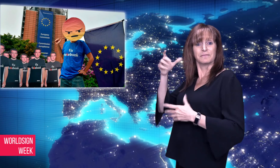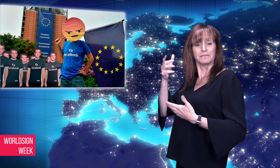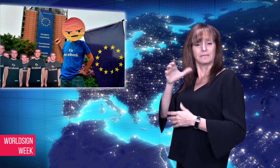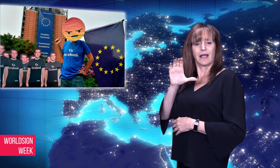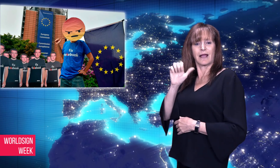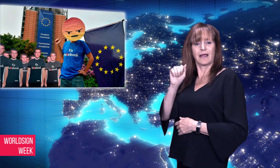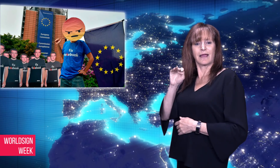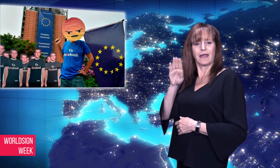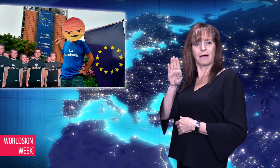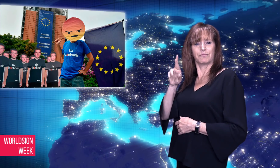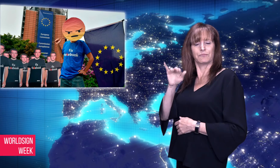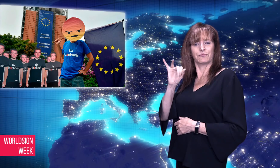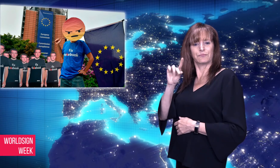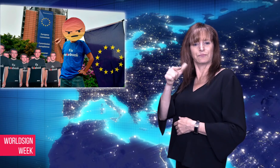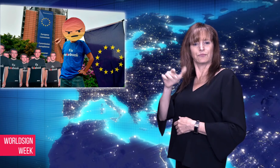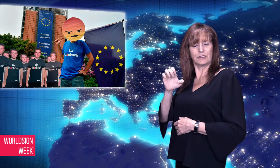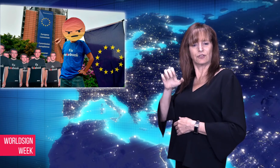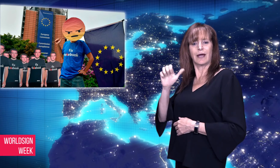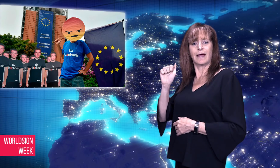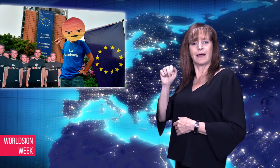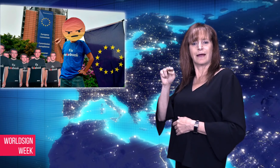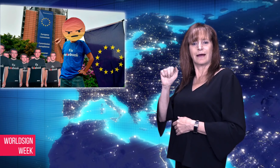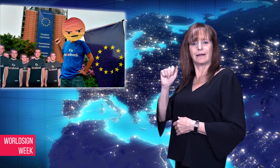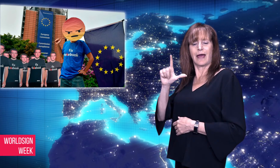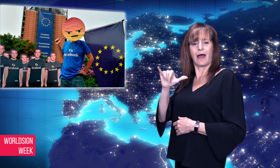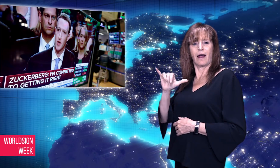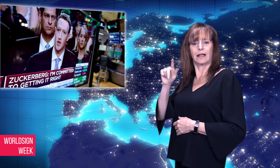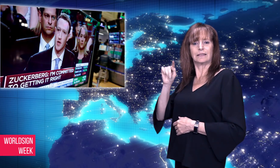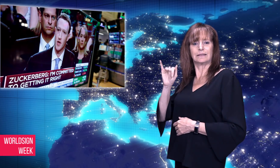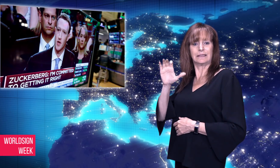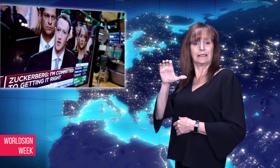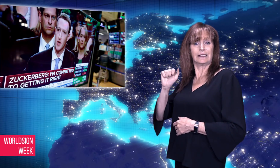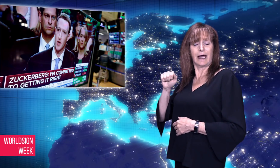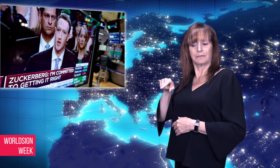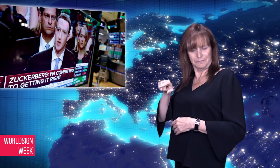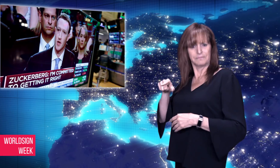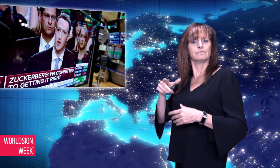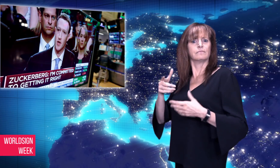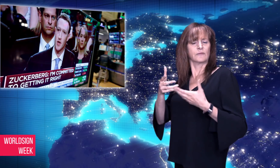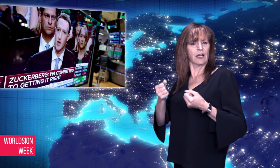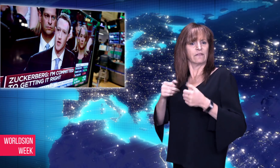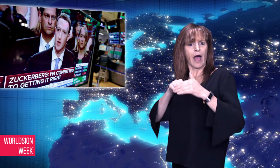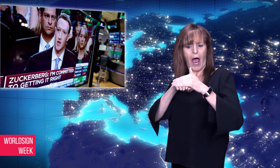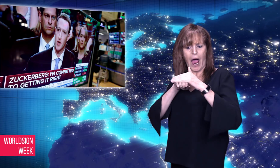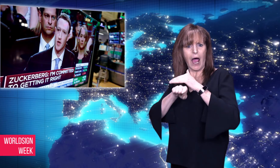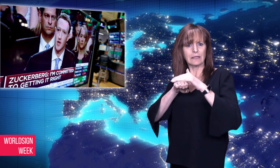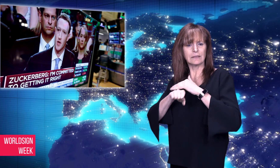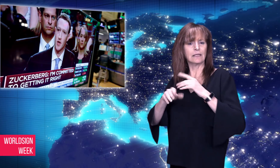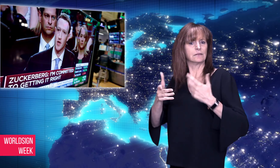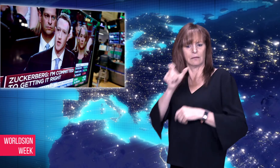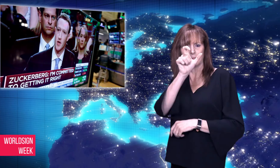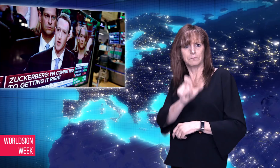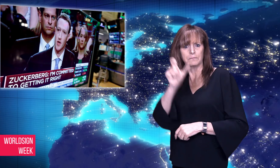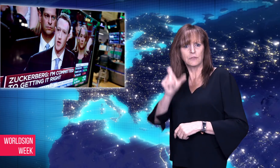information of Americans and used the data to disseminate false news and